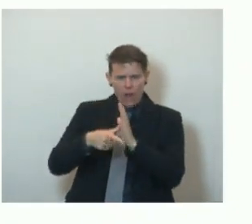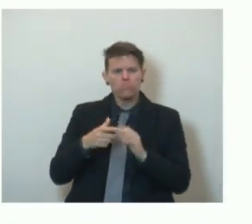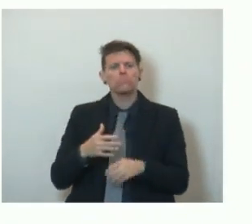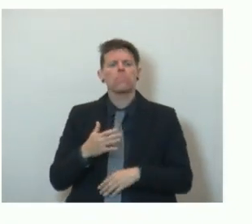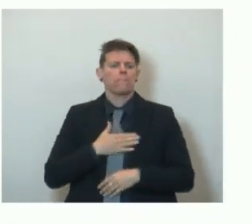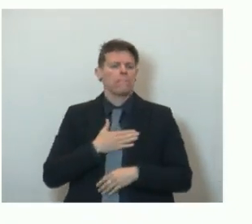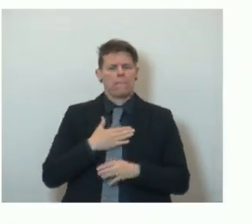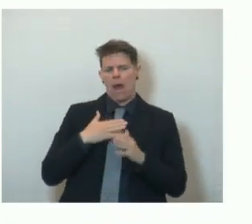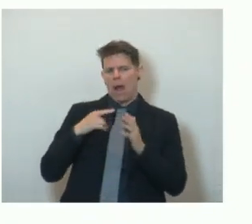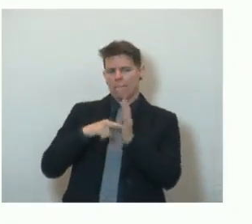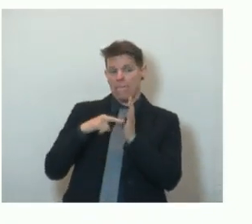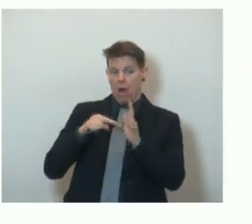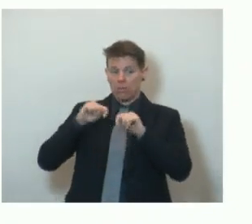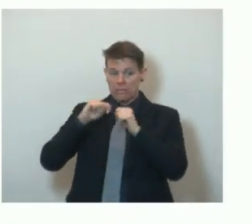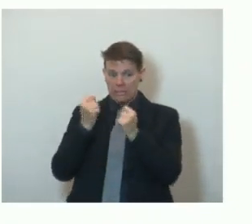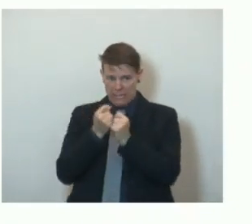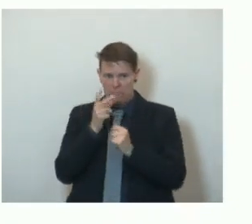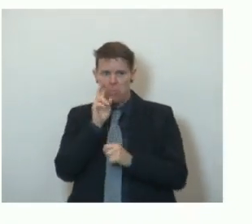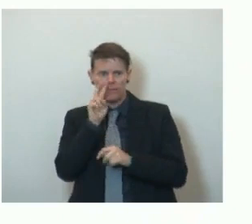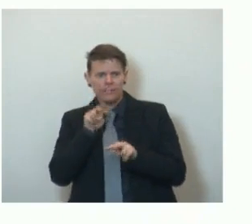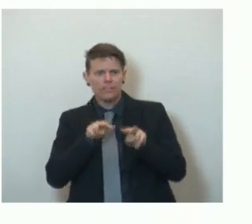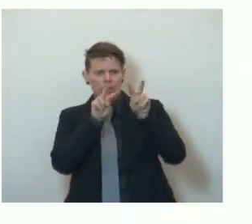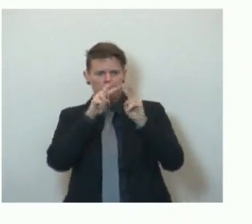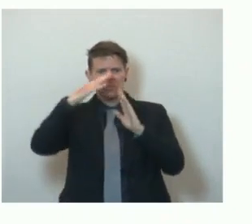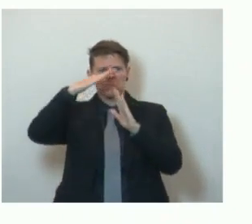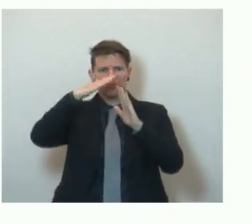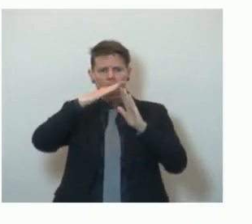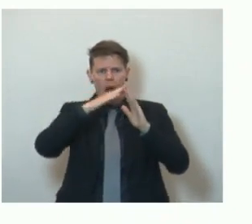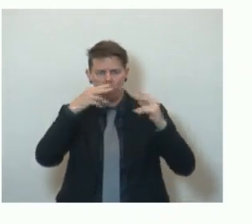BUT WHAT WE DID IS WE ASKED OUR LEAN TEAM TO MODEL.